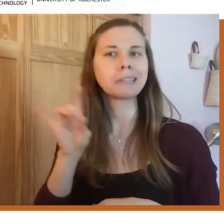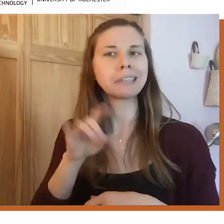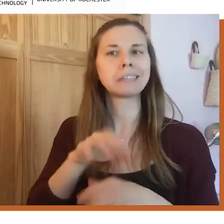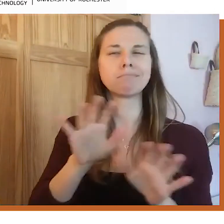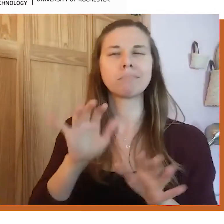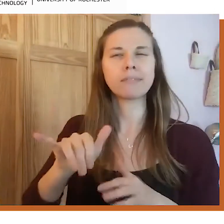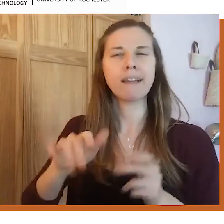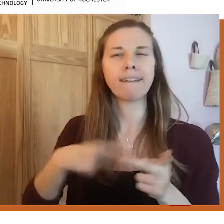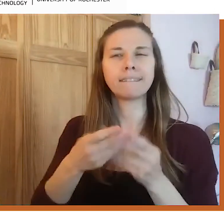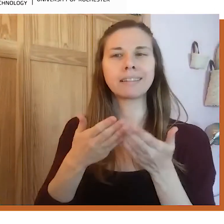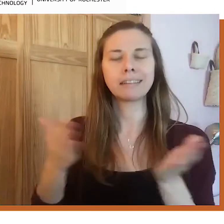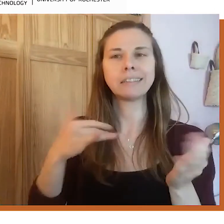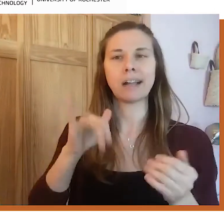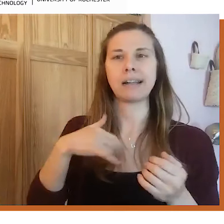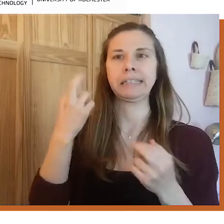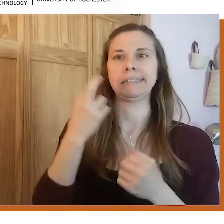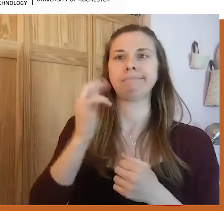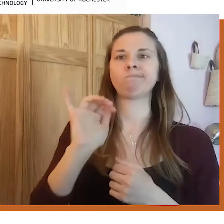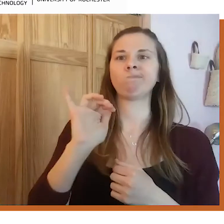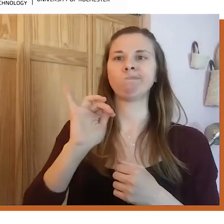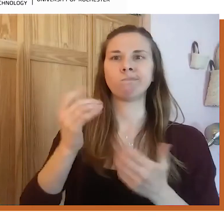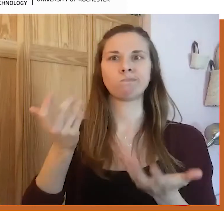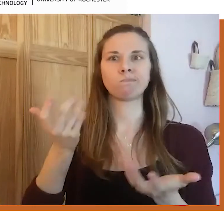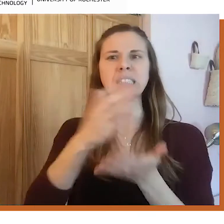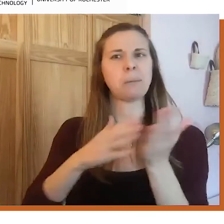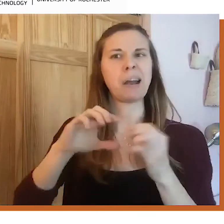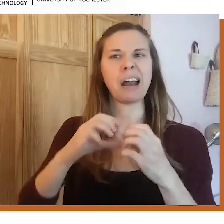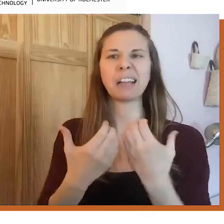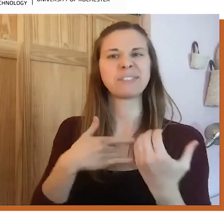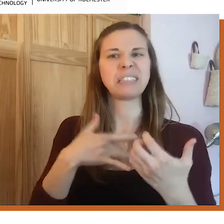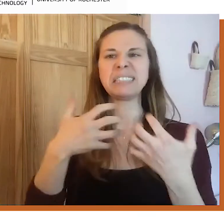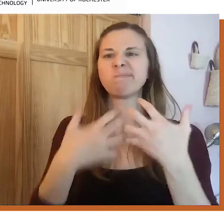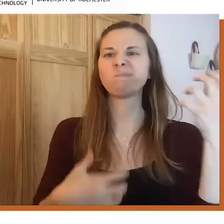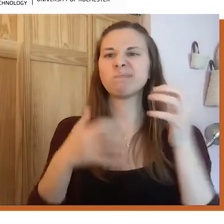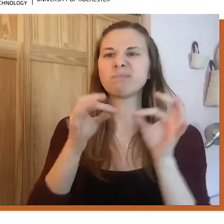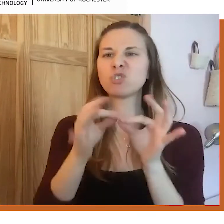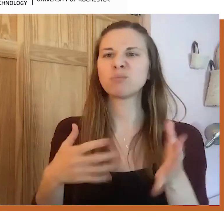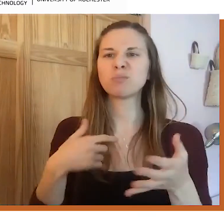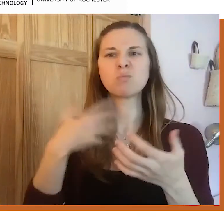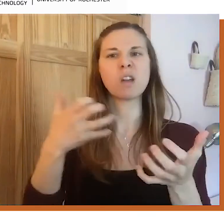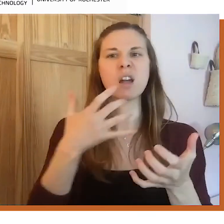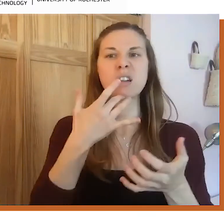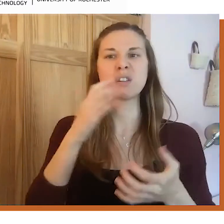Doctors have their own language in that way, and I often felt that it was more difficult